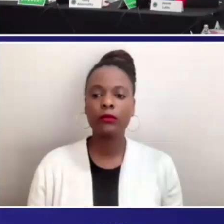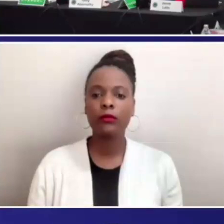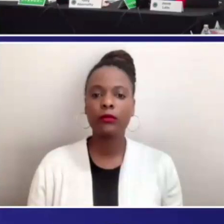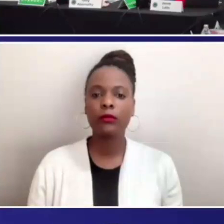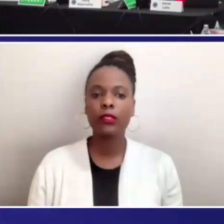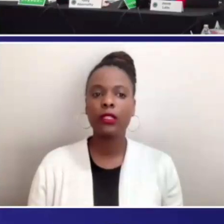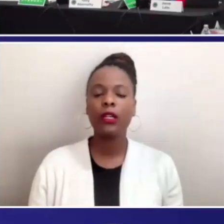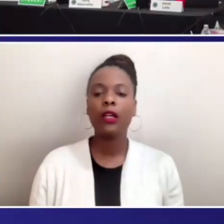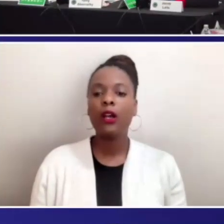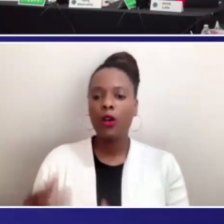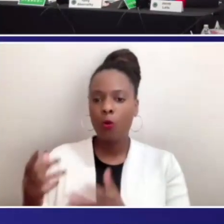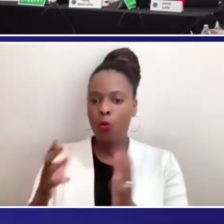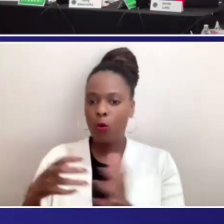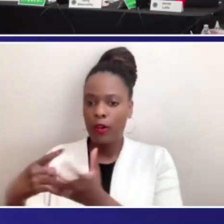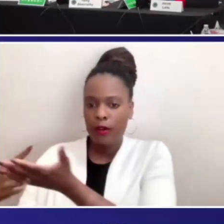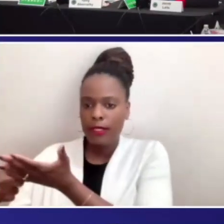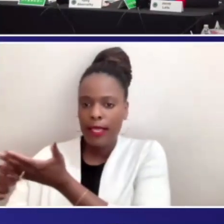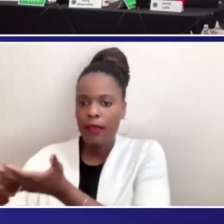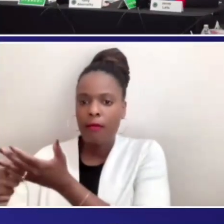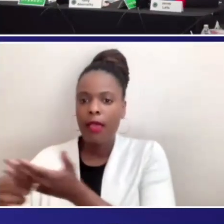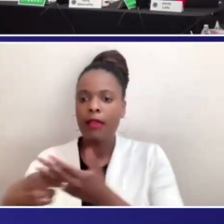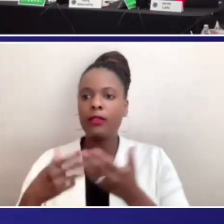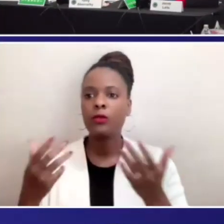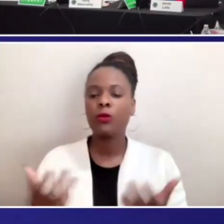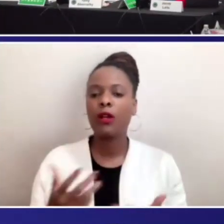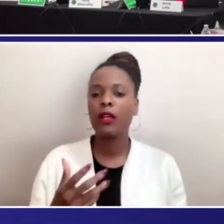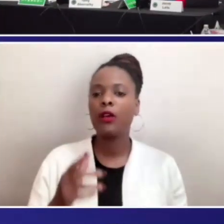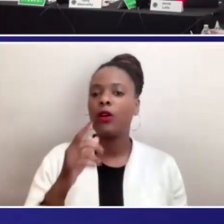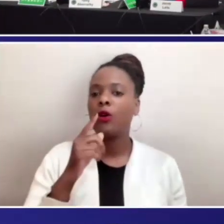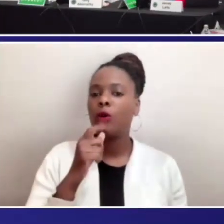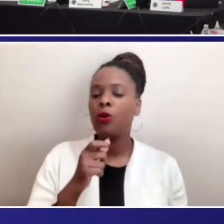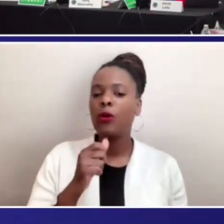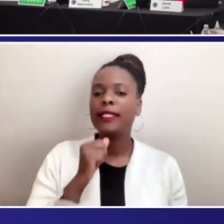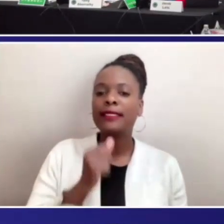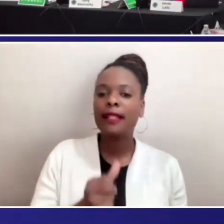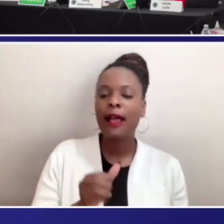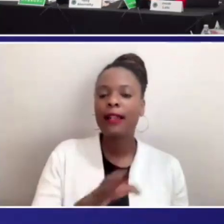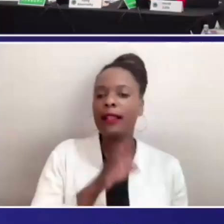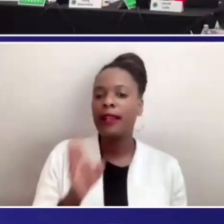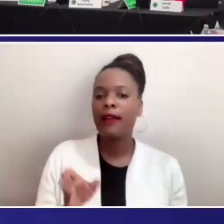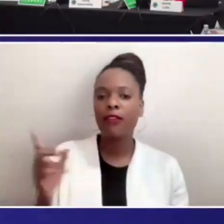taking back would be the, the who is not and has never been. We don't really want to take a pulse check